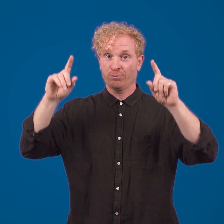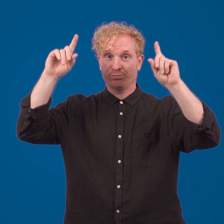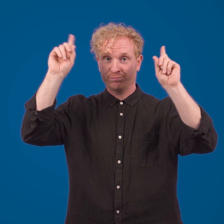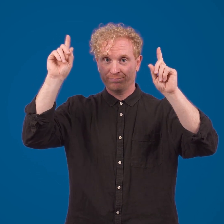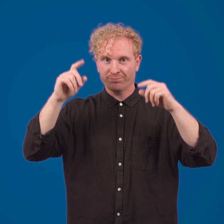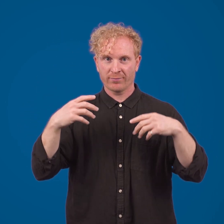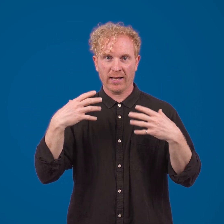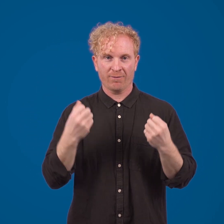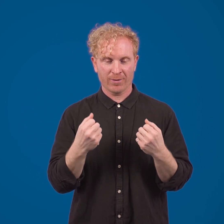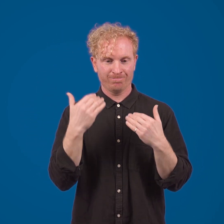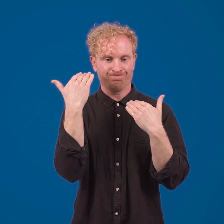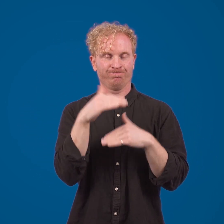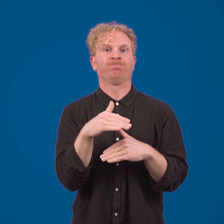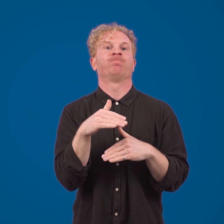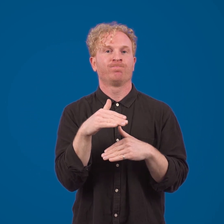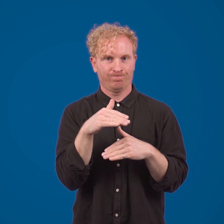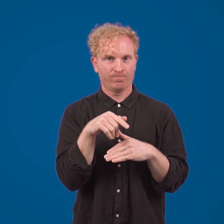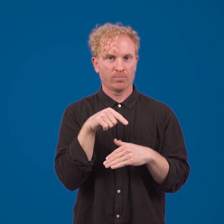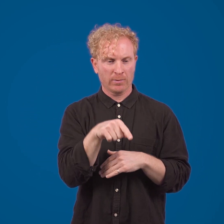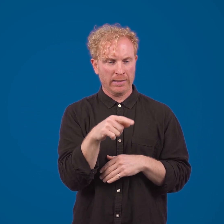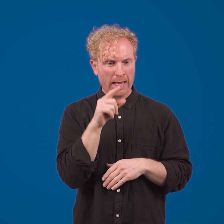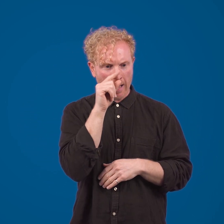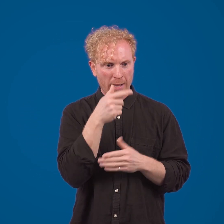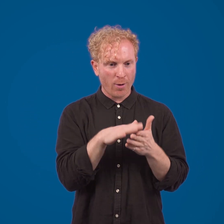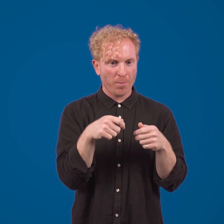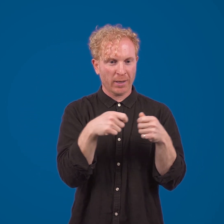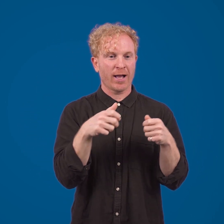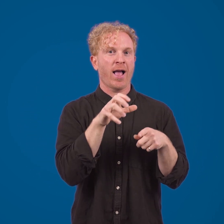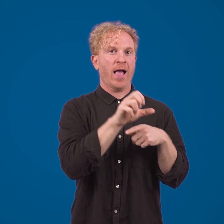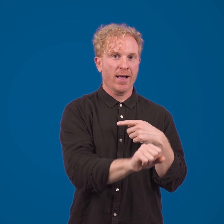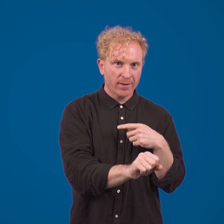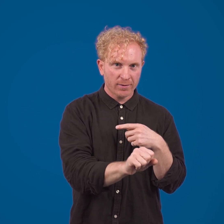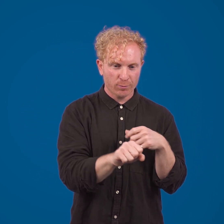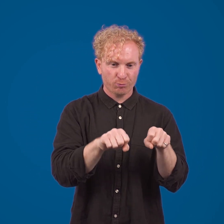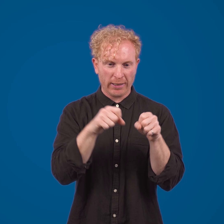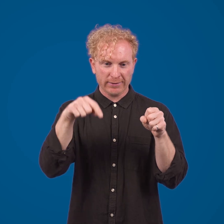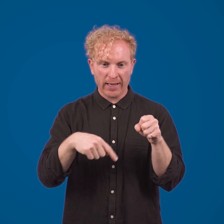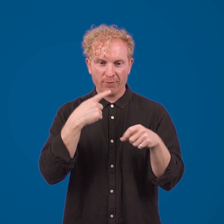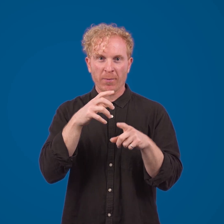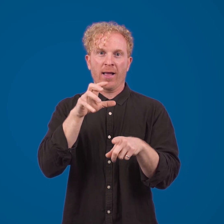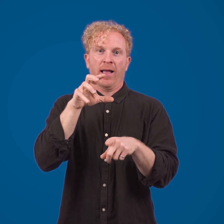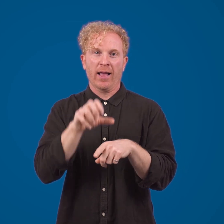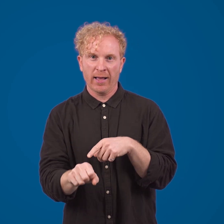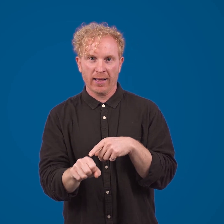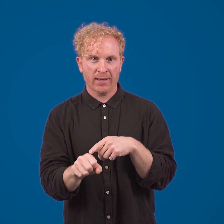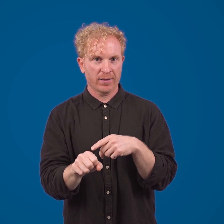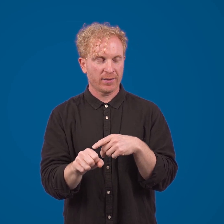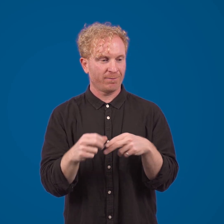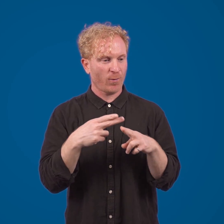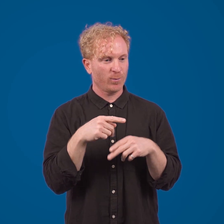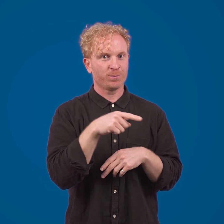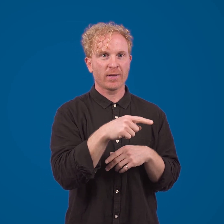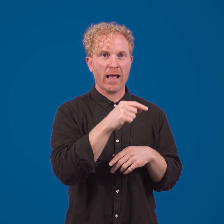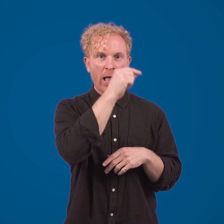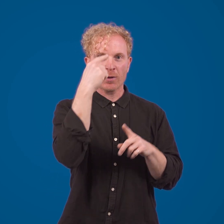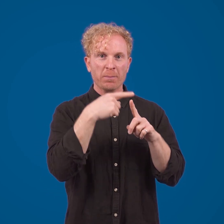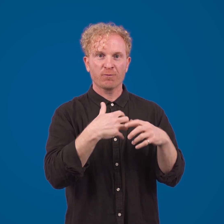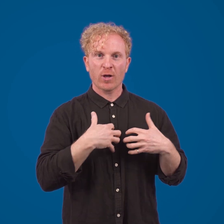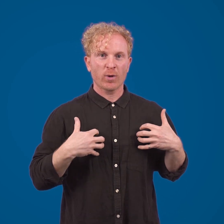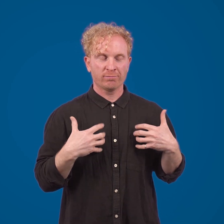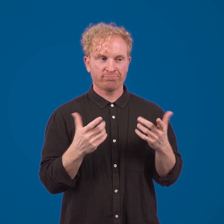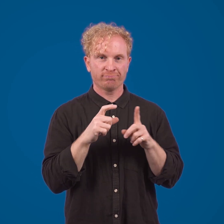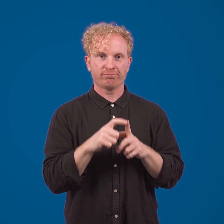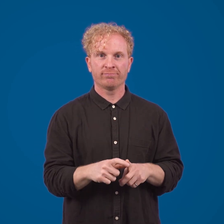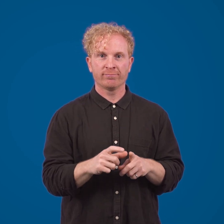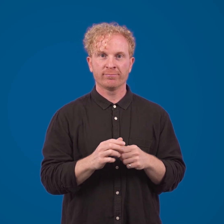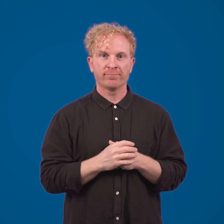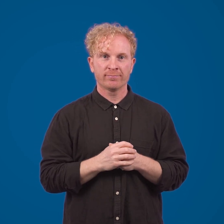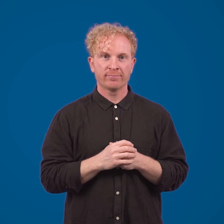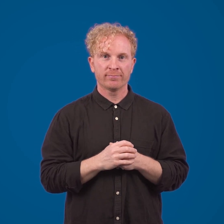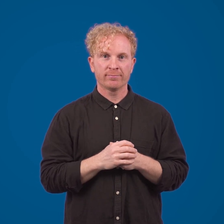At present, there are some limitations in the ability to break down data for measures in the Outcomes Framework.